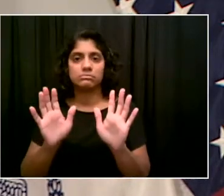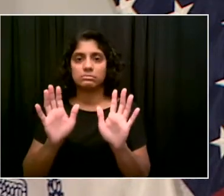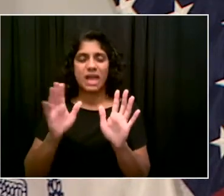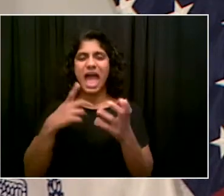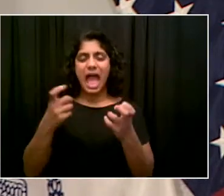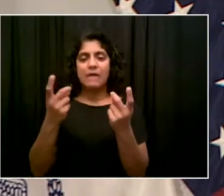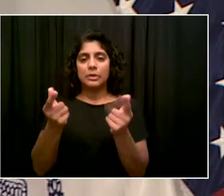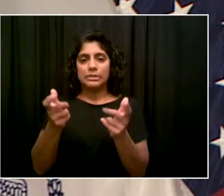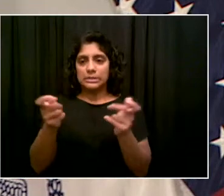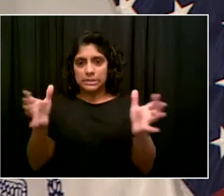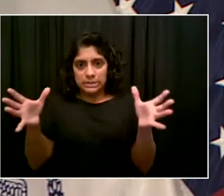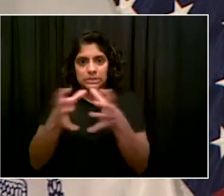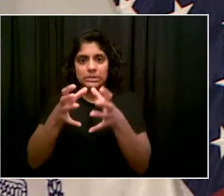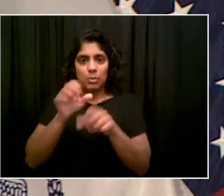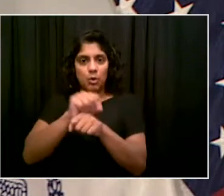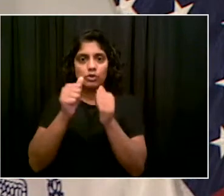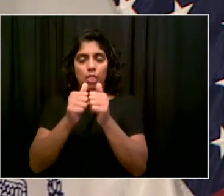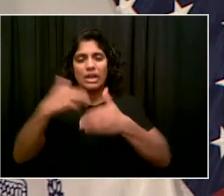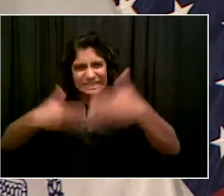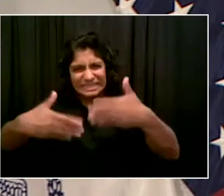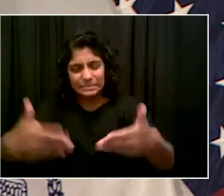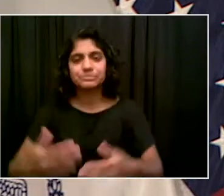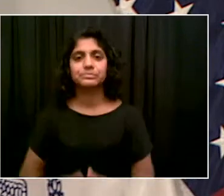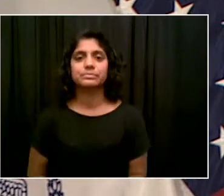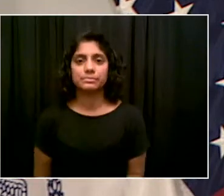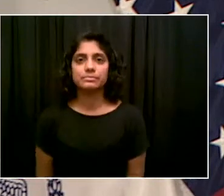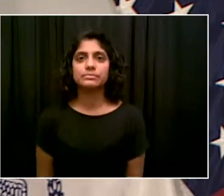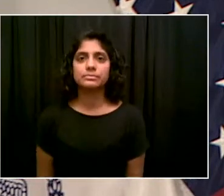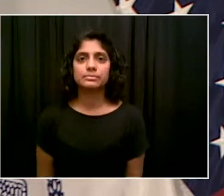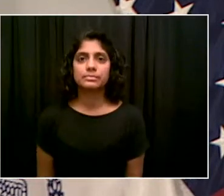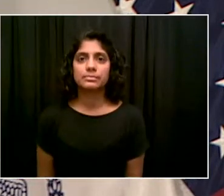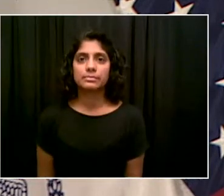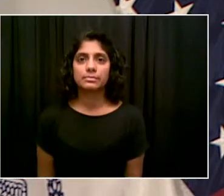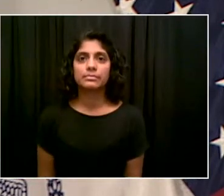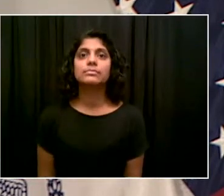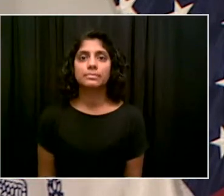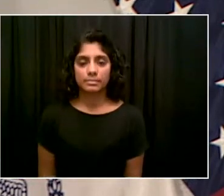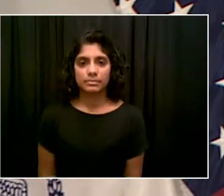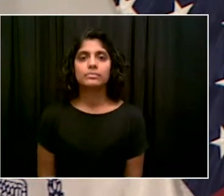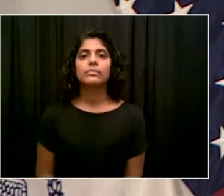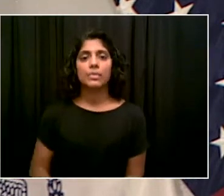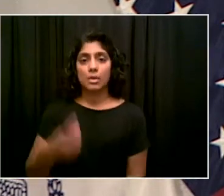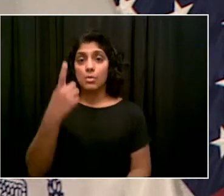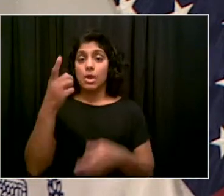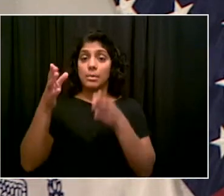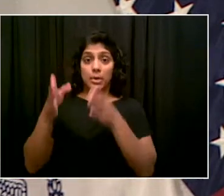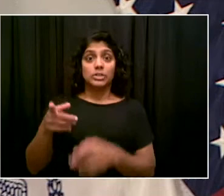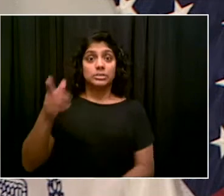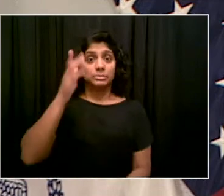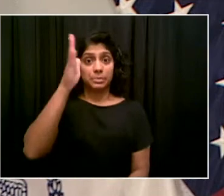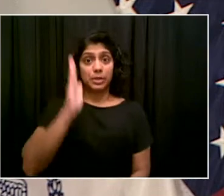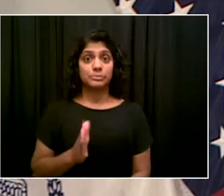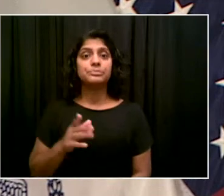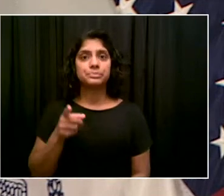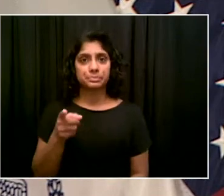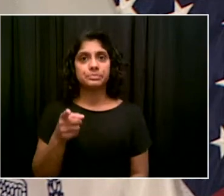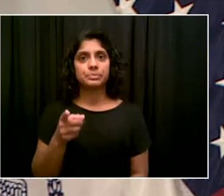PEOPLE CAN GET TO WORK AND I WANT TO REMIND EVERYONE, IF YOU CAN'T GET TO WORK THEN NOTHIG NELSE WORKS.